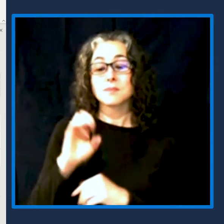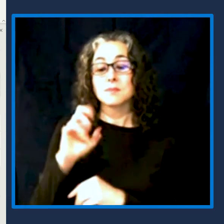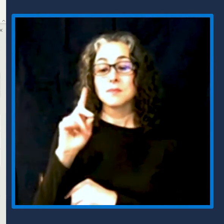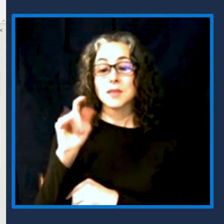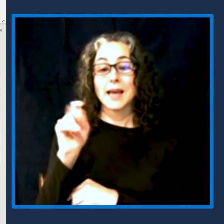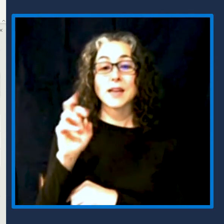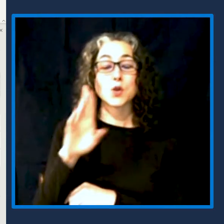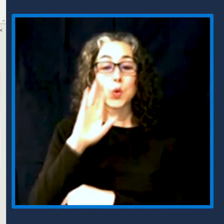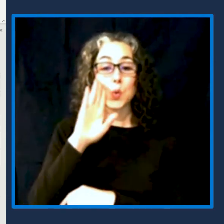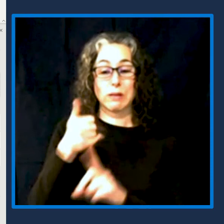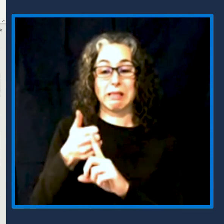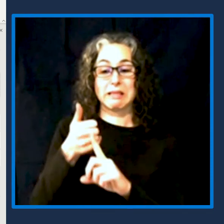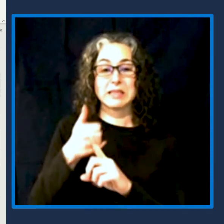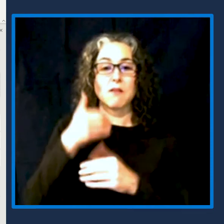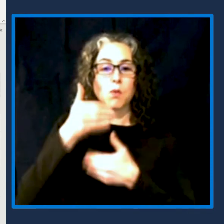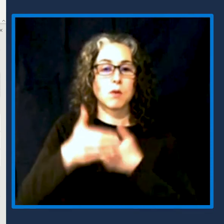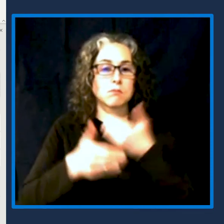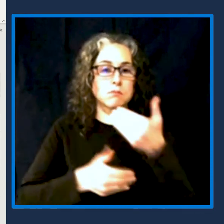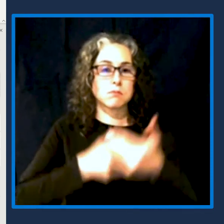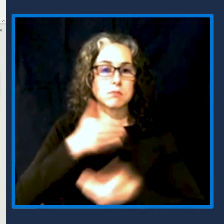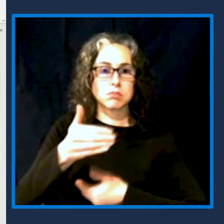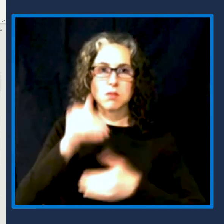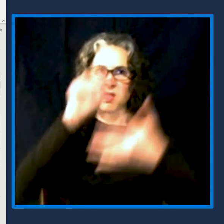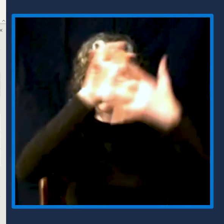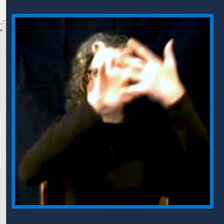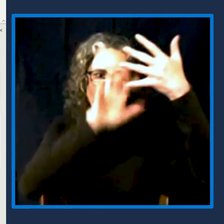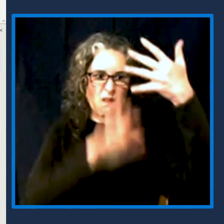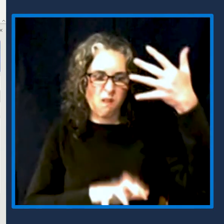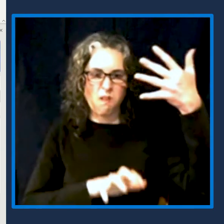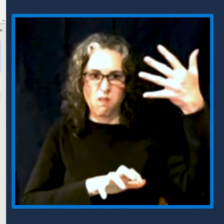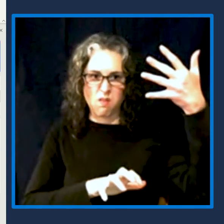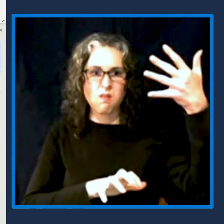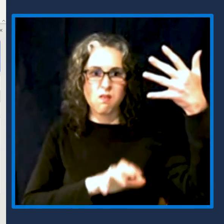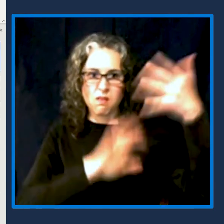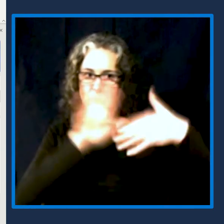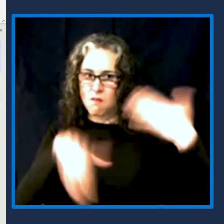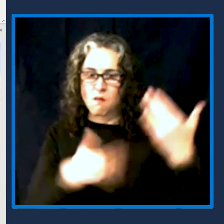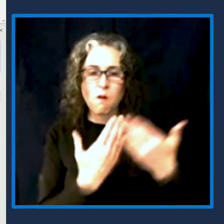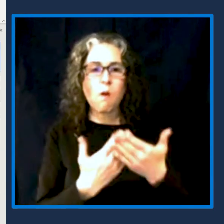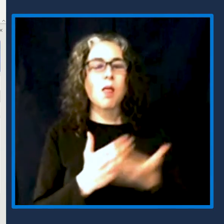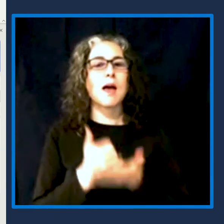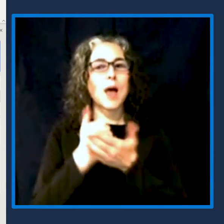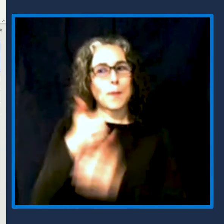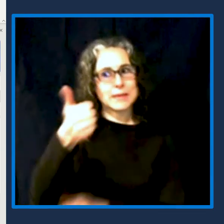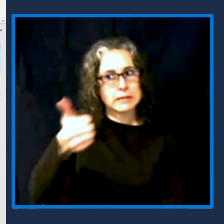ahead and walk us through the entire document helping us again to more independently create